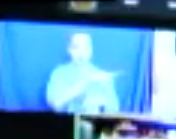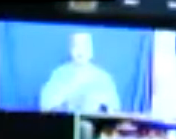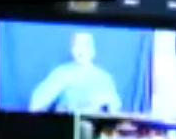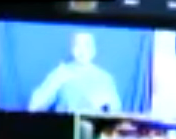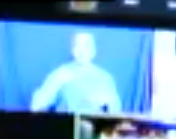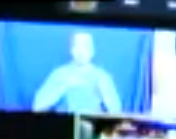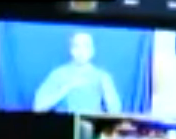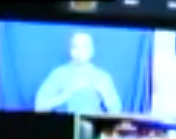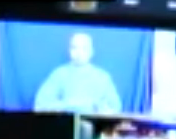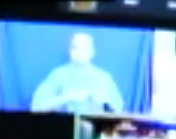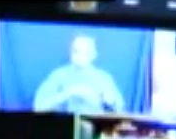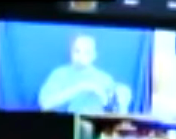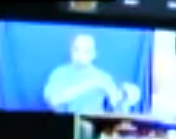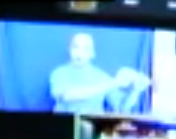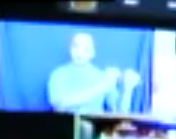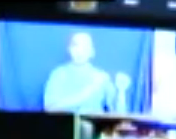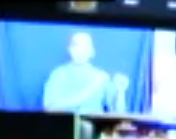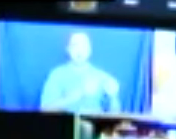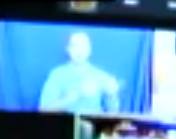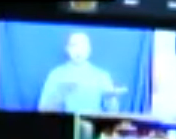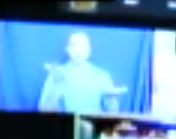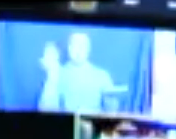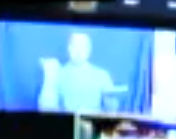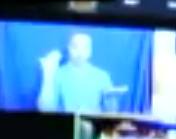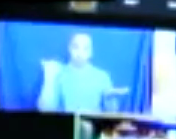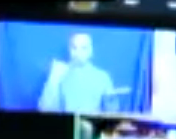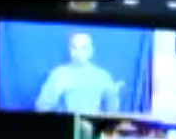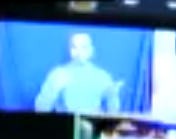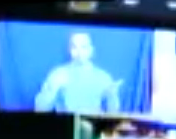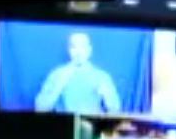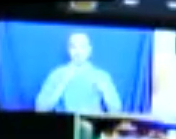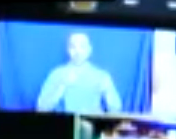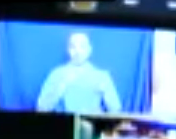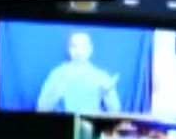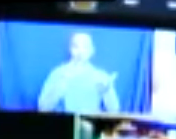STARTING TO GET INTO IT.